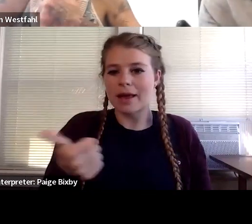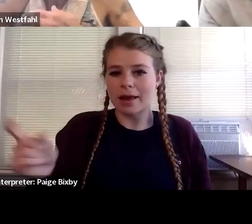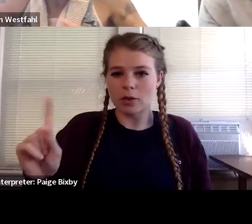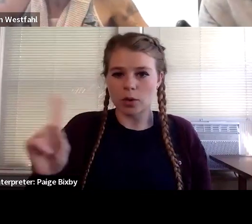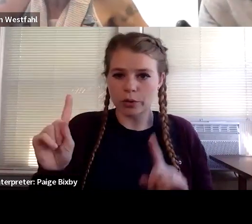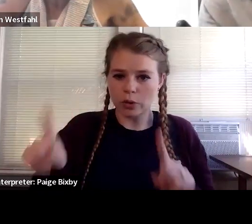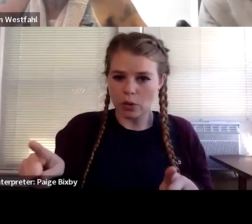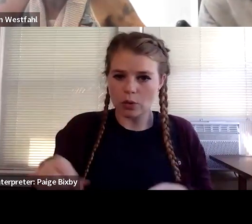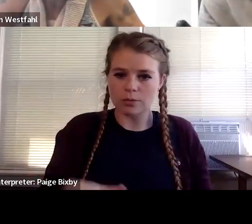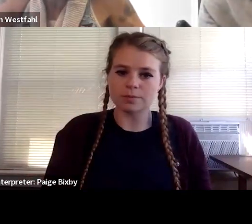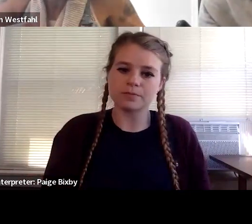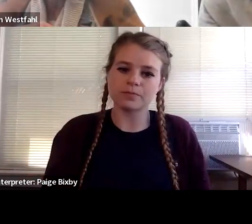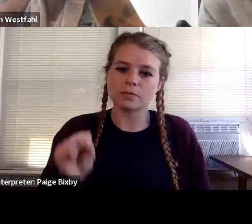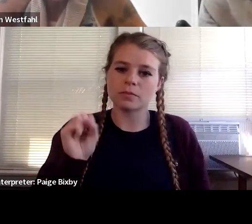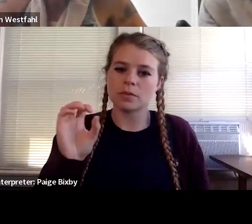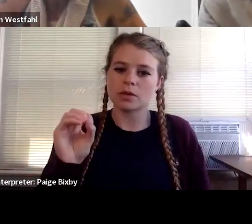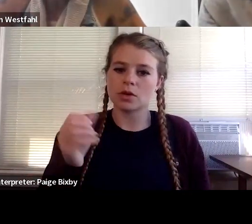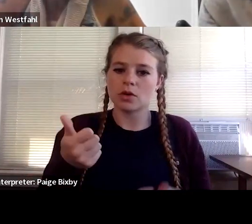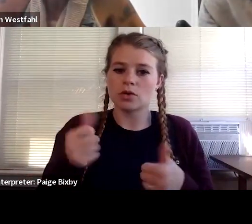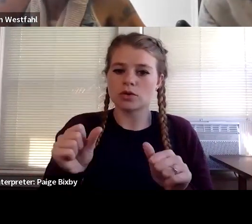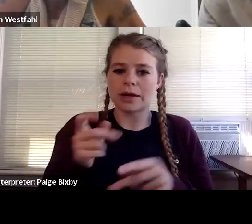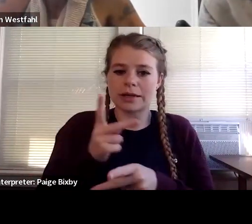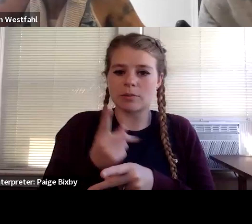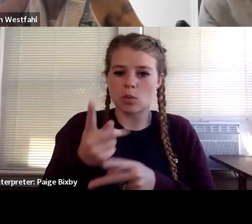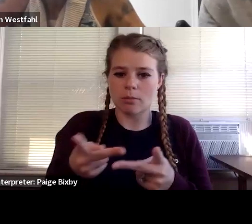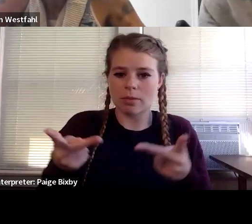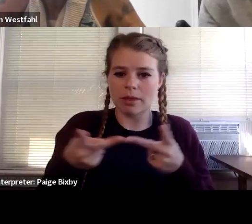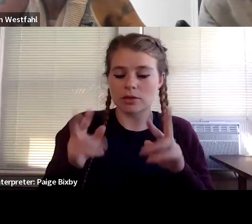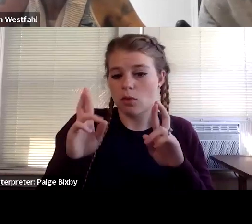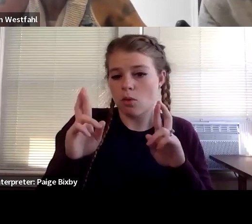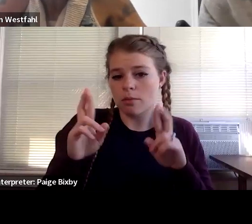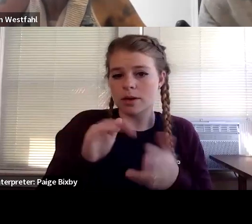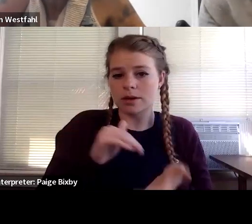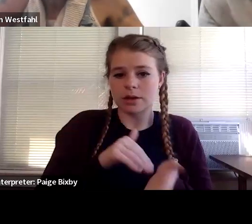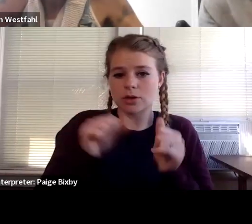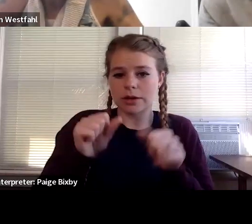And so you try to keep it in one spot so that you hope the doctors will be able to work on it